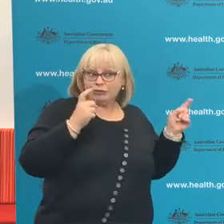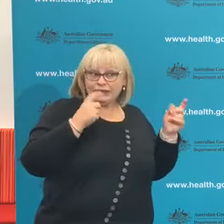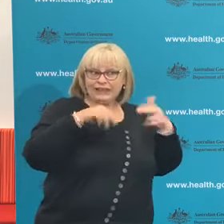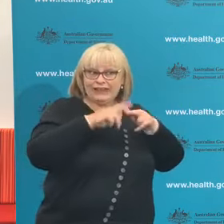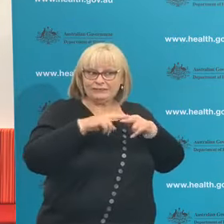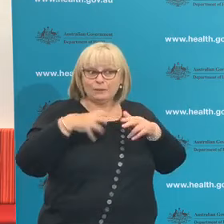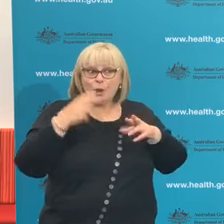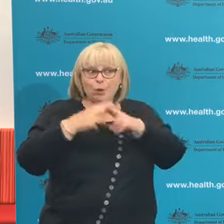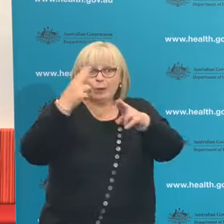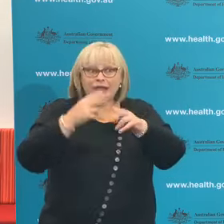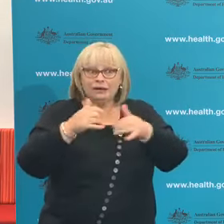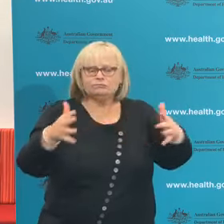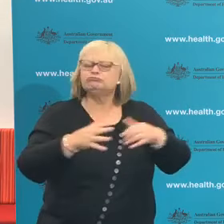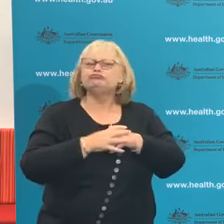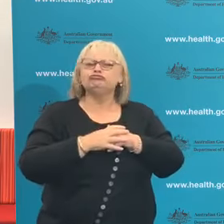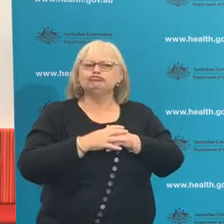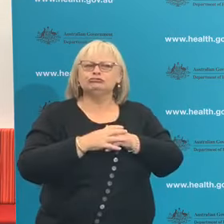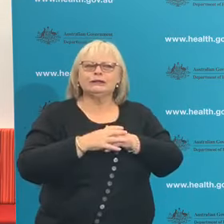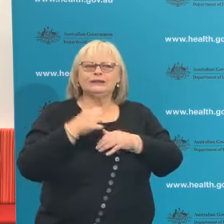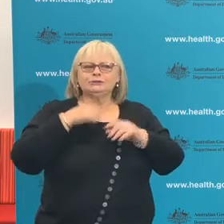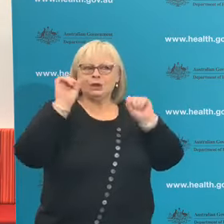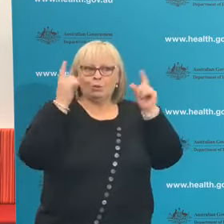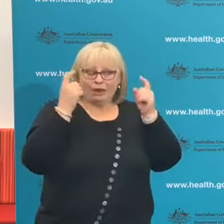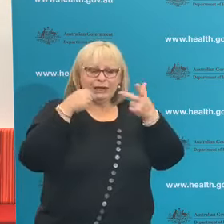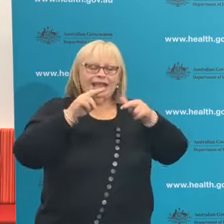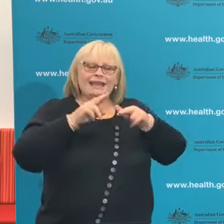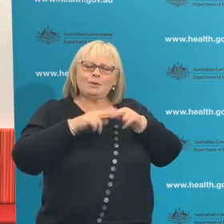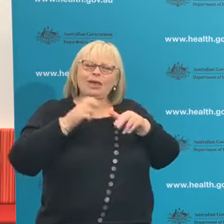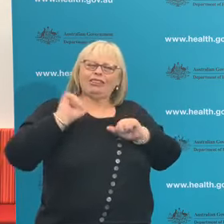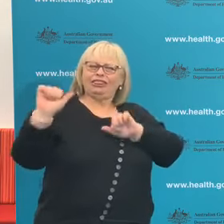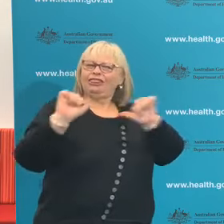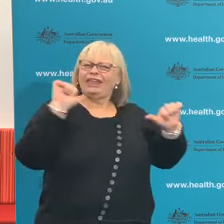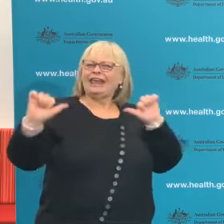Not necessarily, if the epidemiology is different in those states, we've